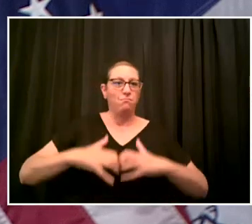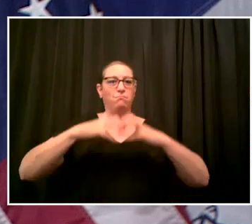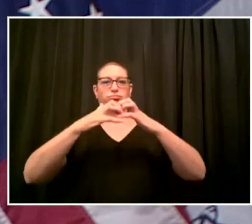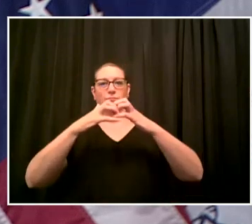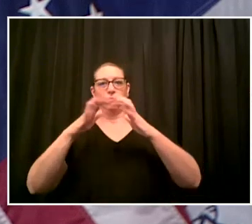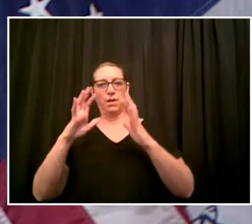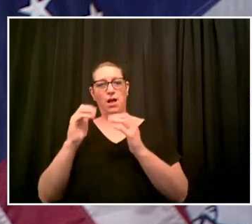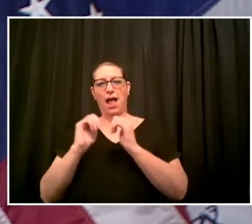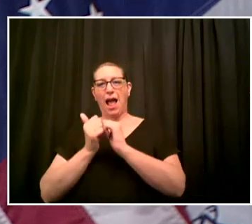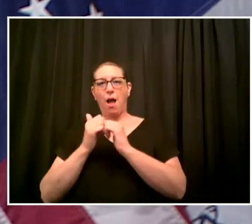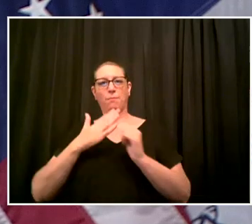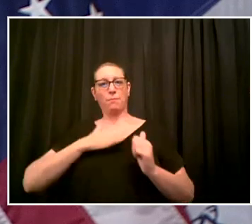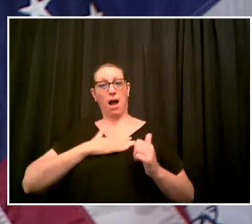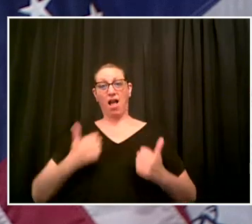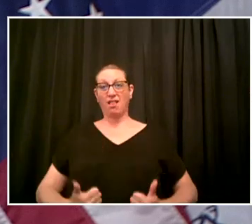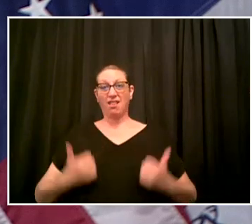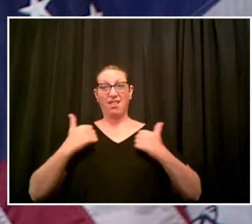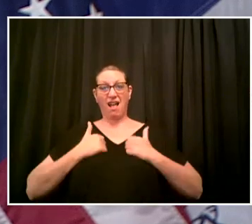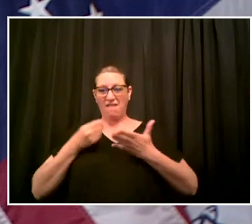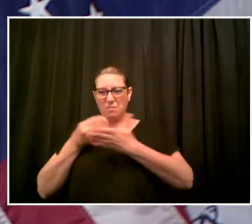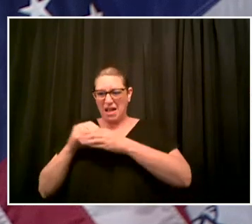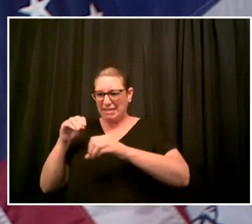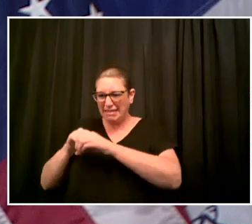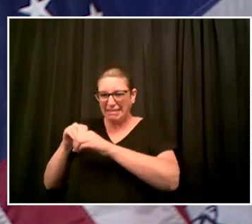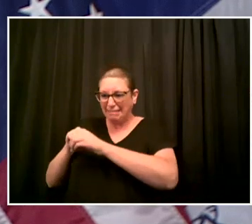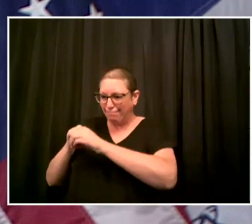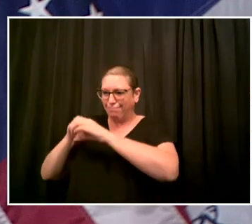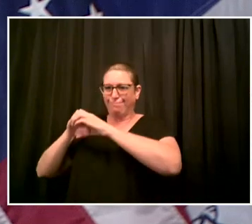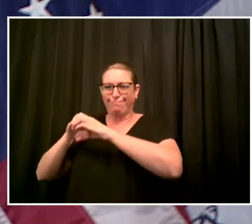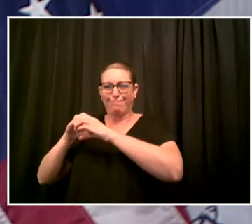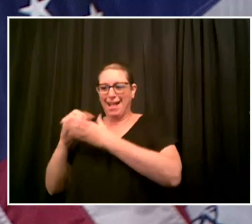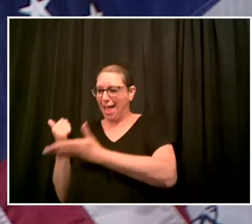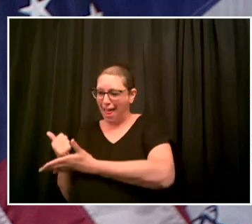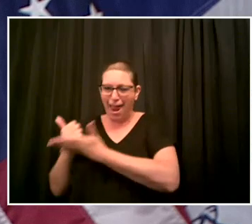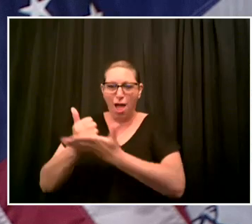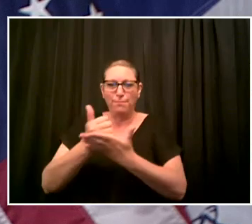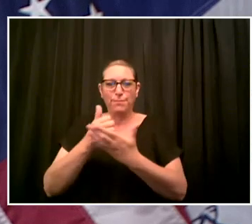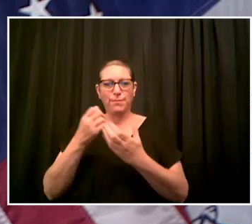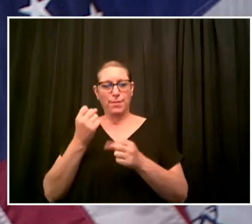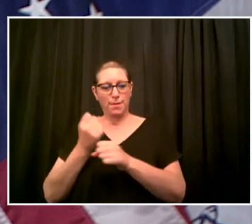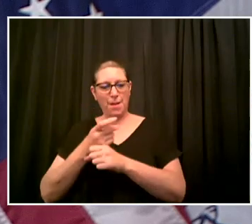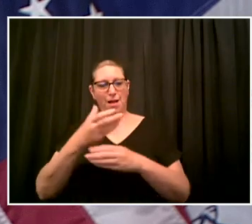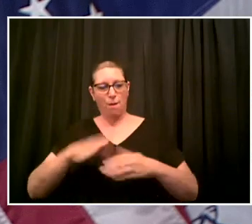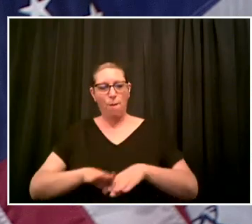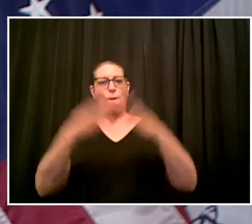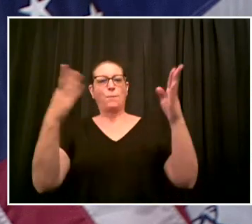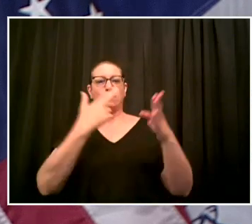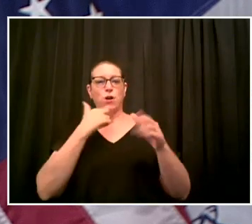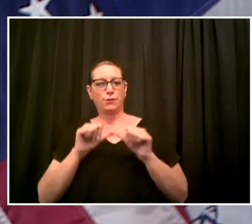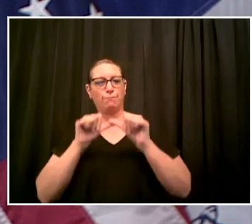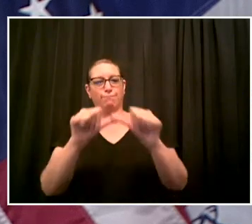THEIR LIFE SAVGSIN ITON MAKING THIS A REALITY. IN THE MIDST OF